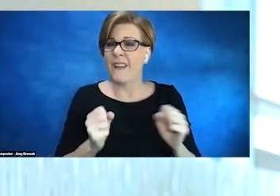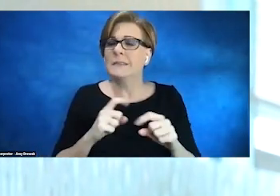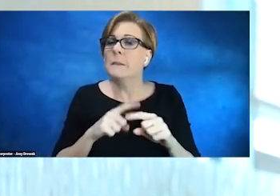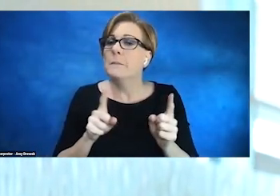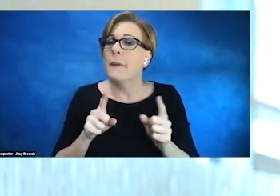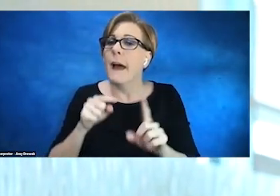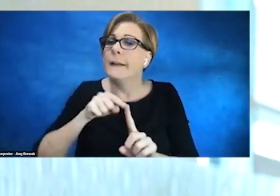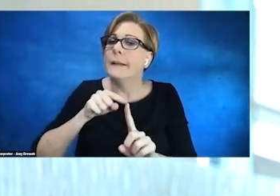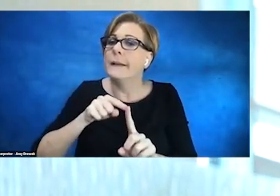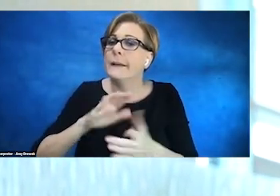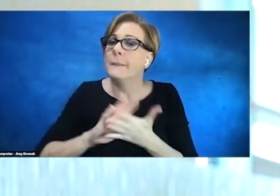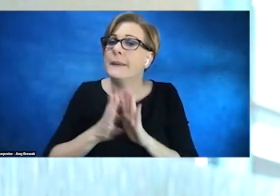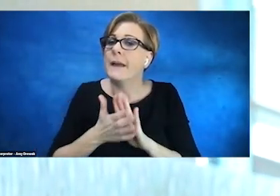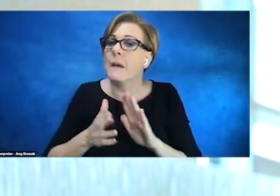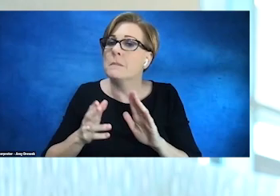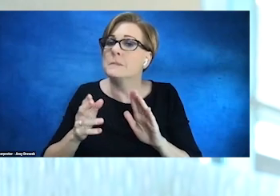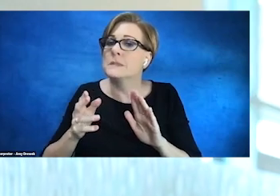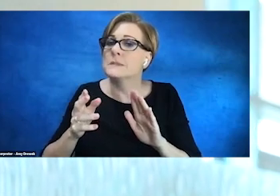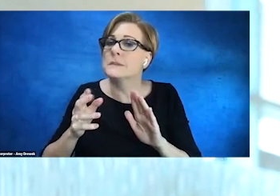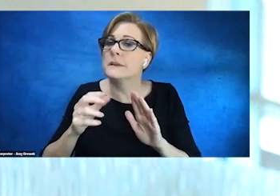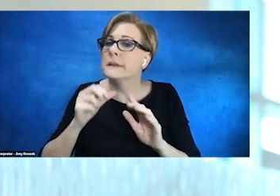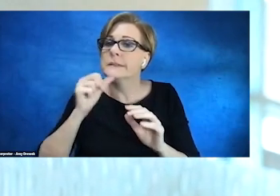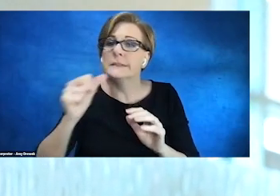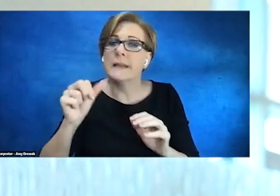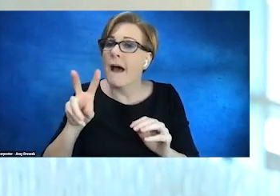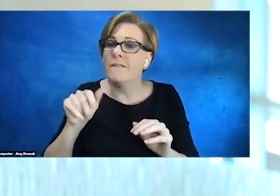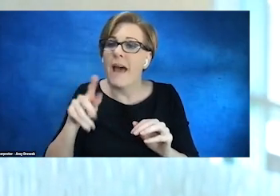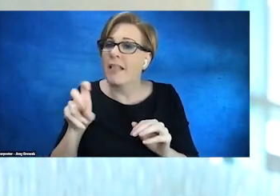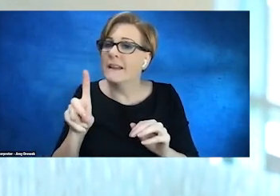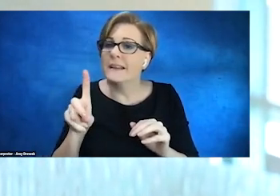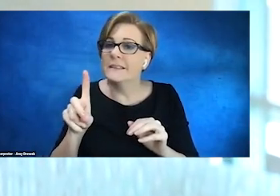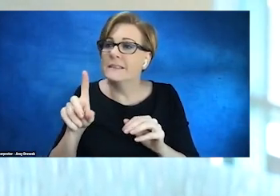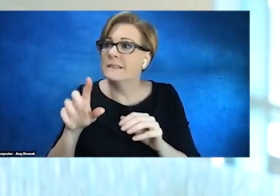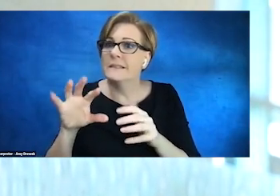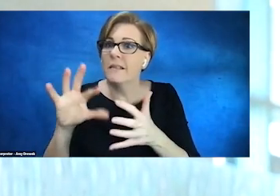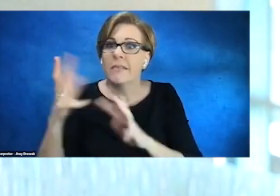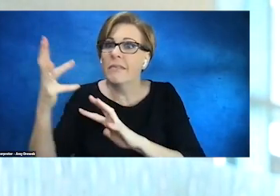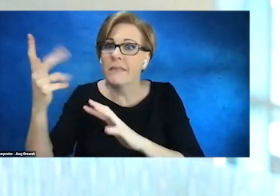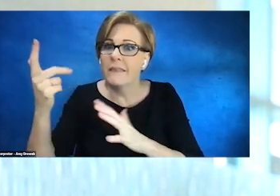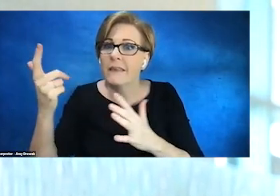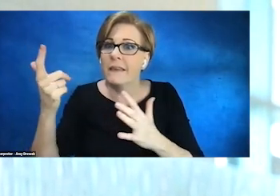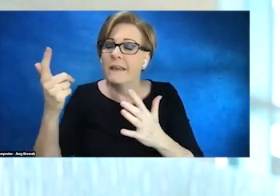out the ballot a little bit quicker but that could create an issue later on in the voting process